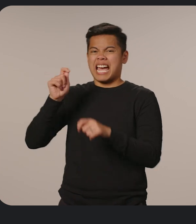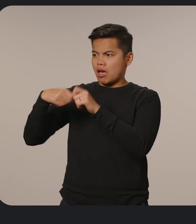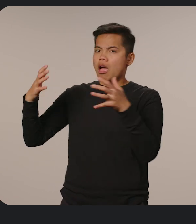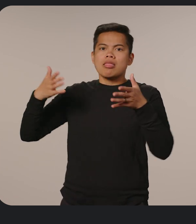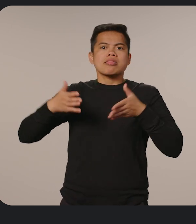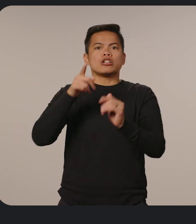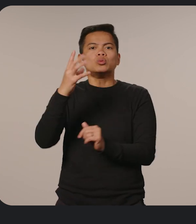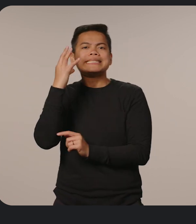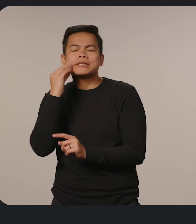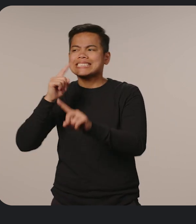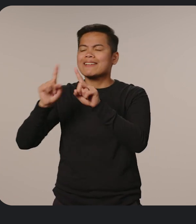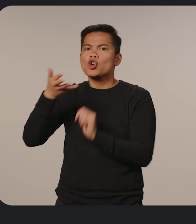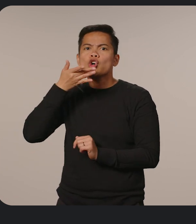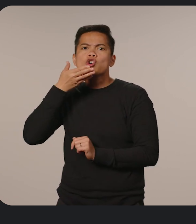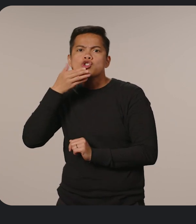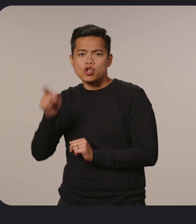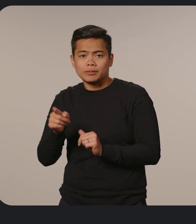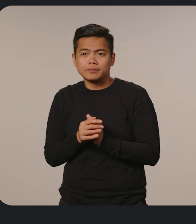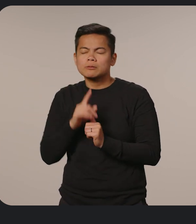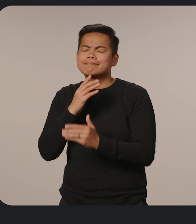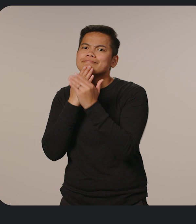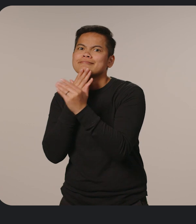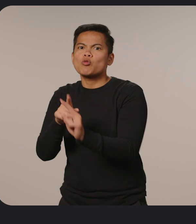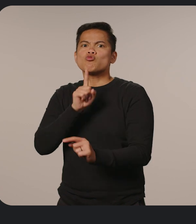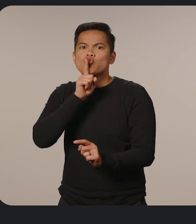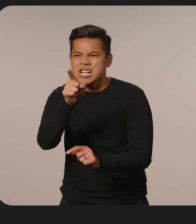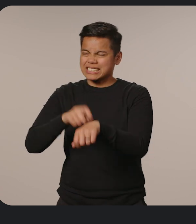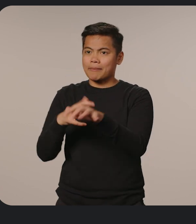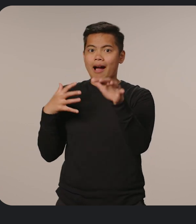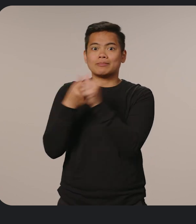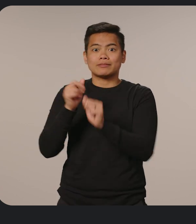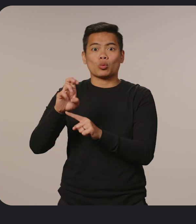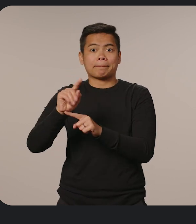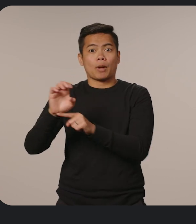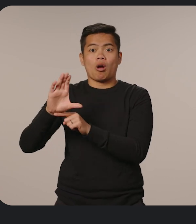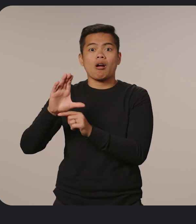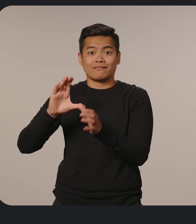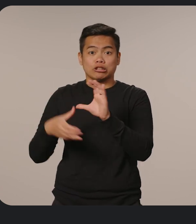experiment with different colors thanks to real-time updates for remote